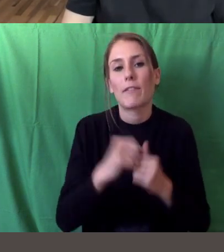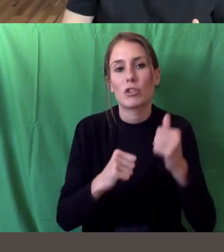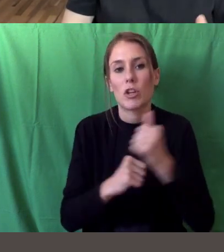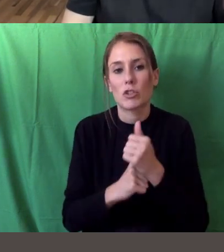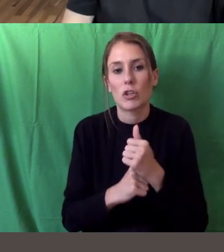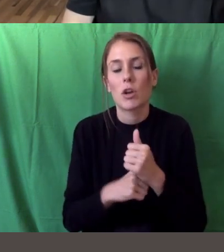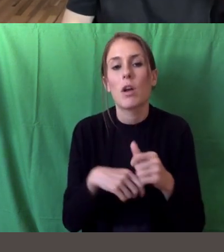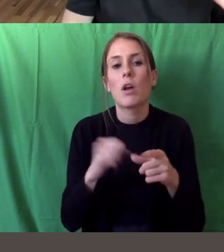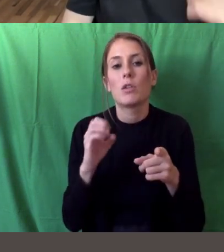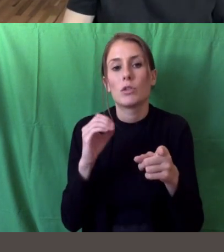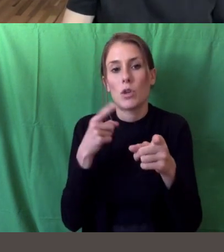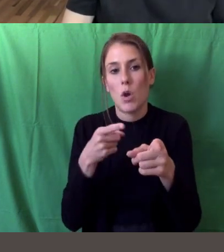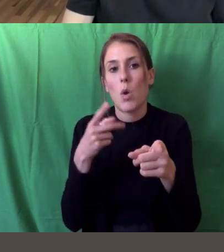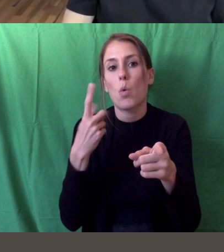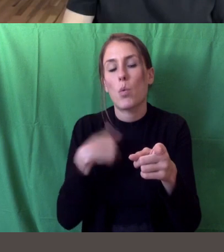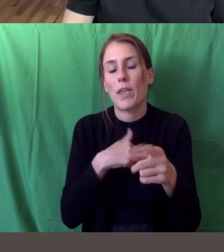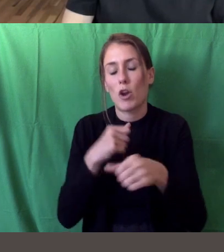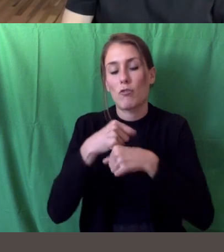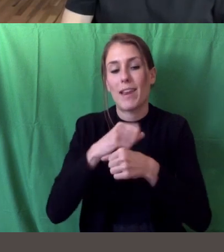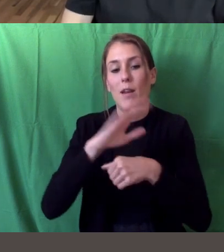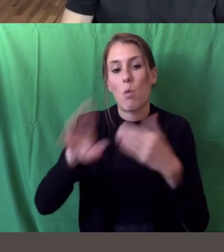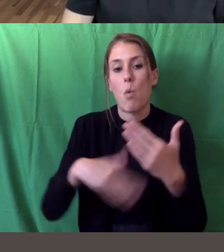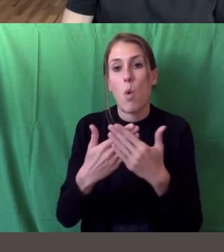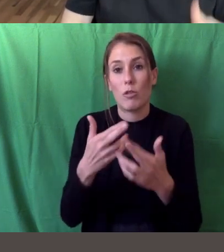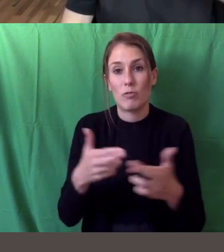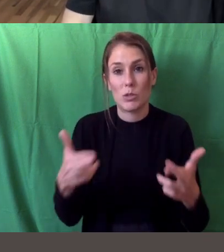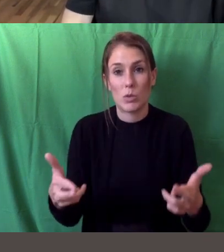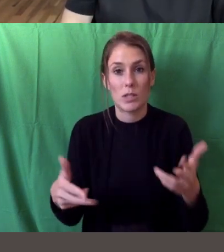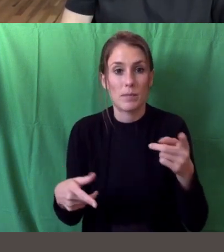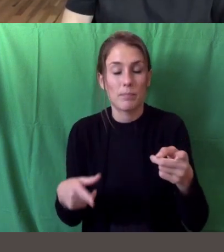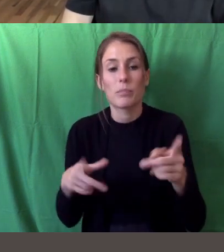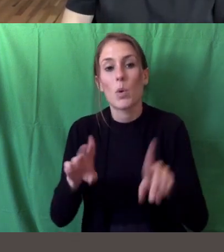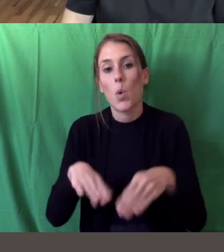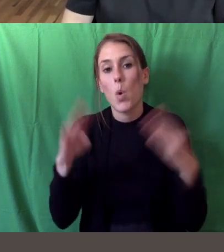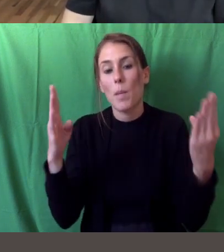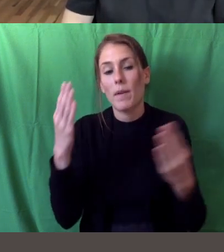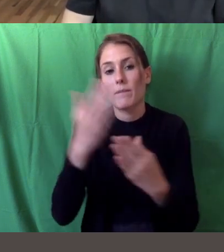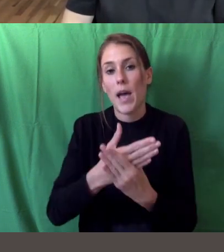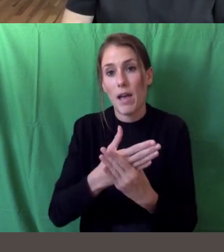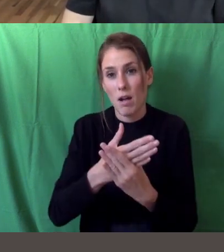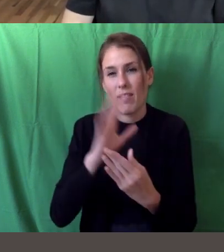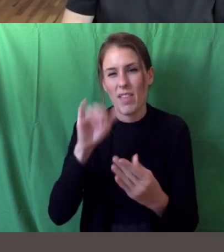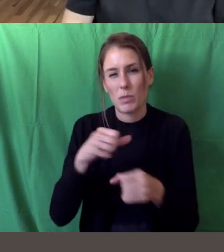And we are creating all those resources. So I opened this file that was created for us,